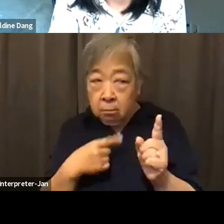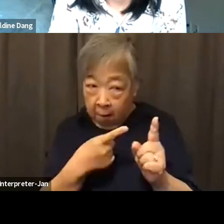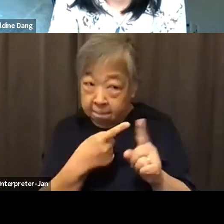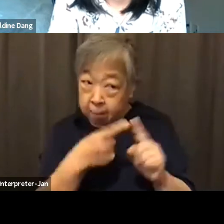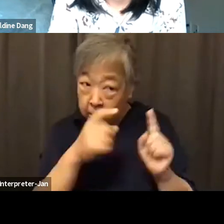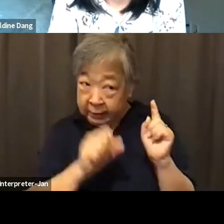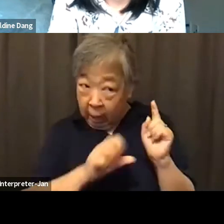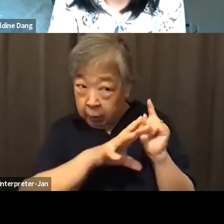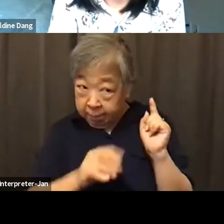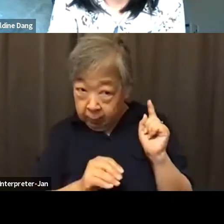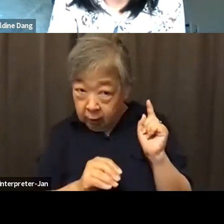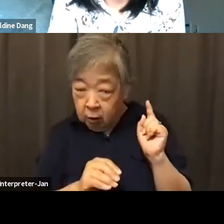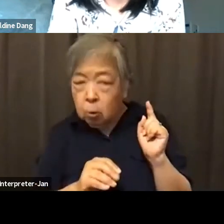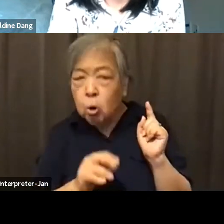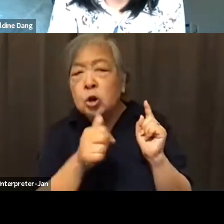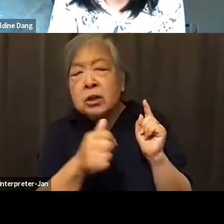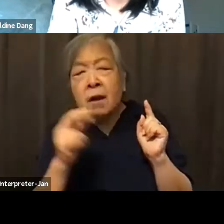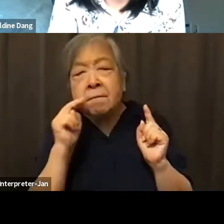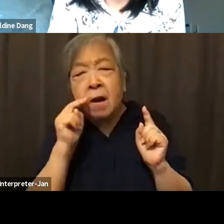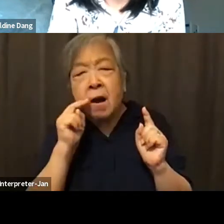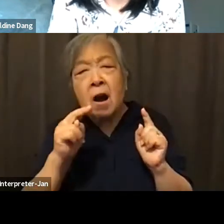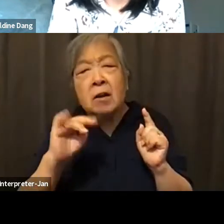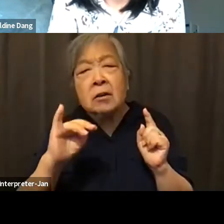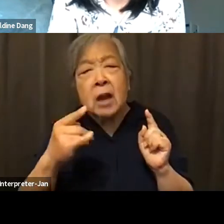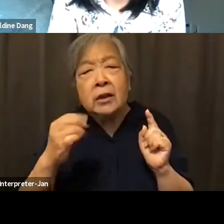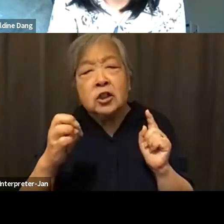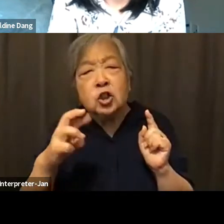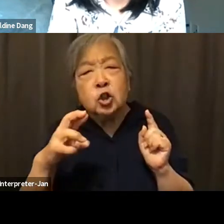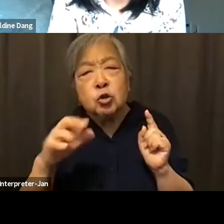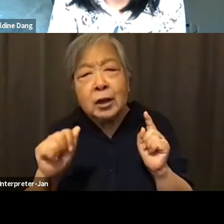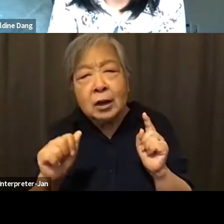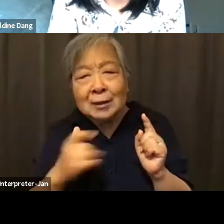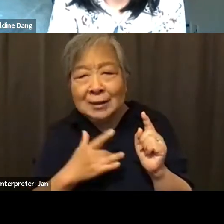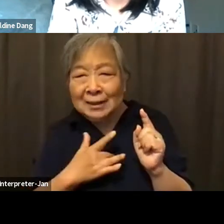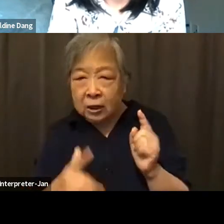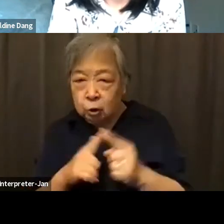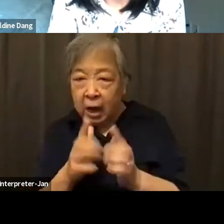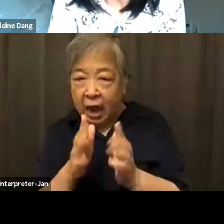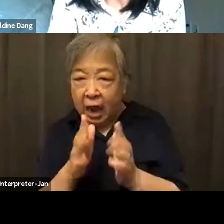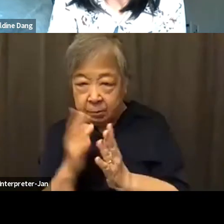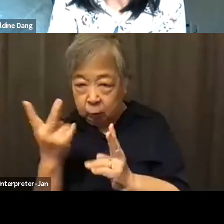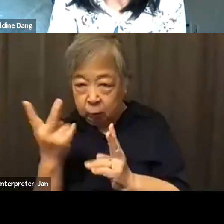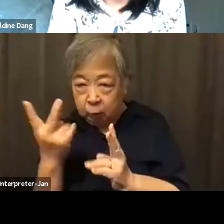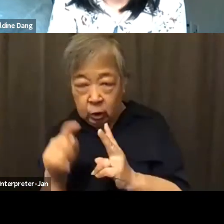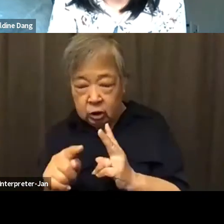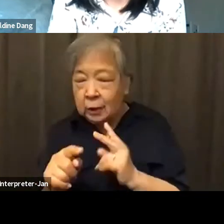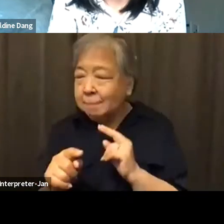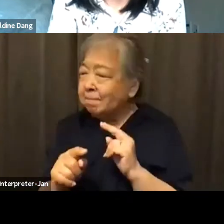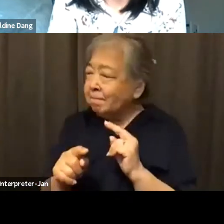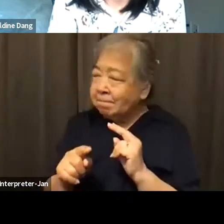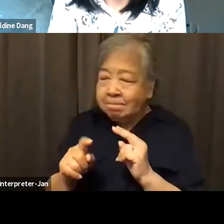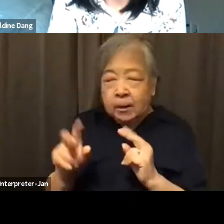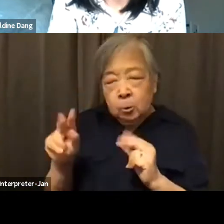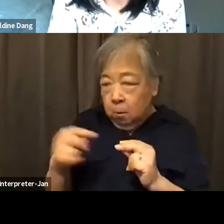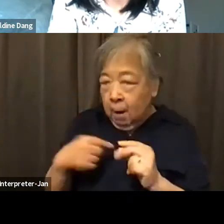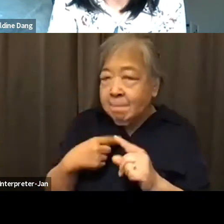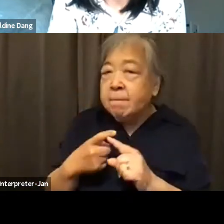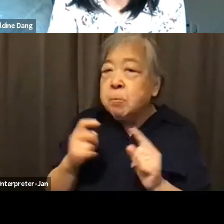Or are you Nigerian? It was always those two that I received. And I would always have to correct people and say no, I'm from the U.S. and it was always